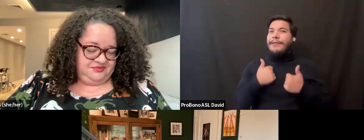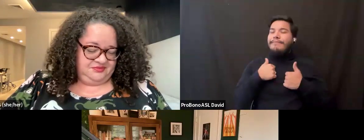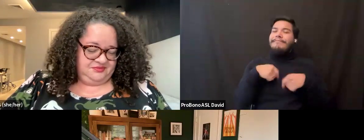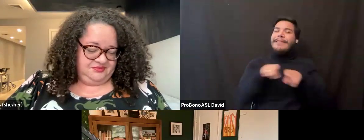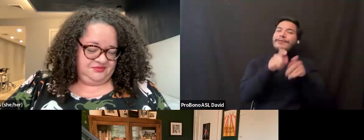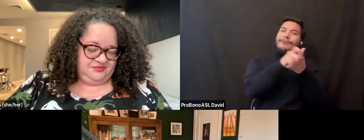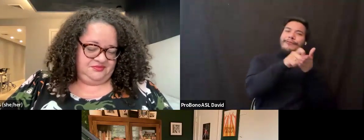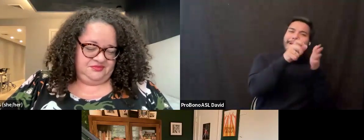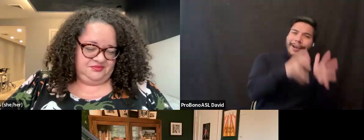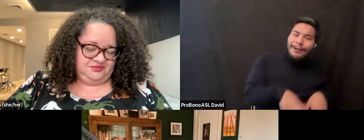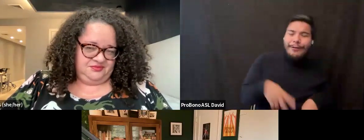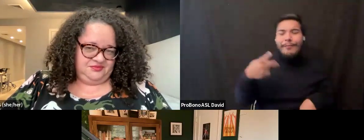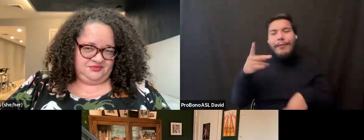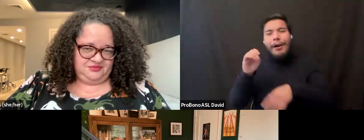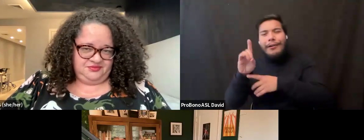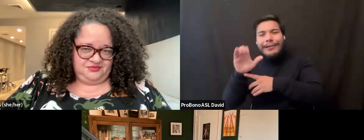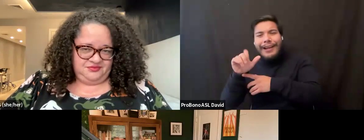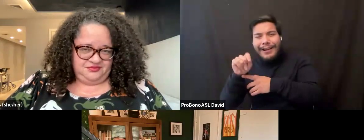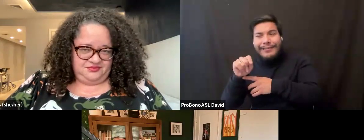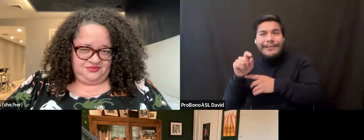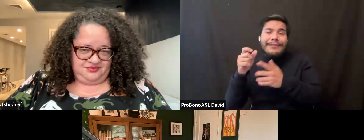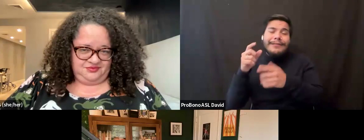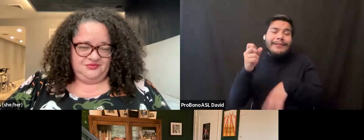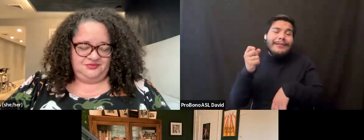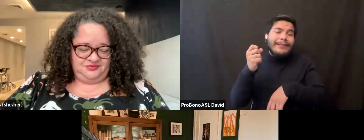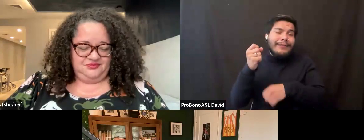I spent about a dozen years as a community organizer working